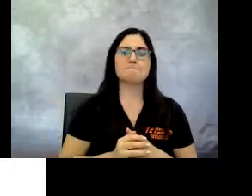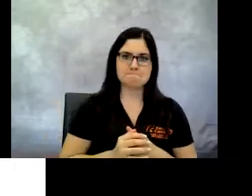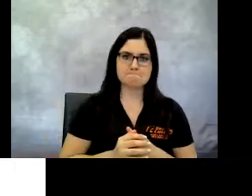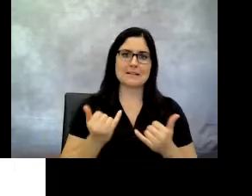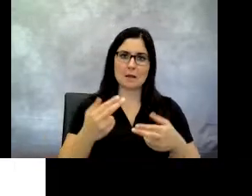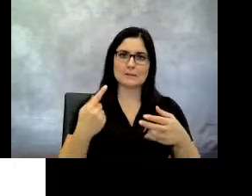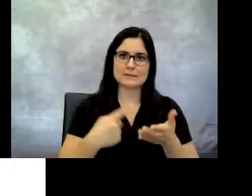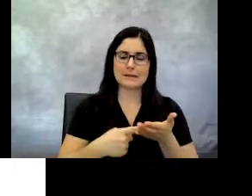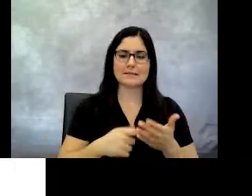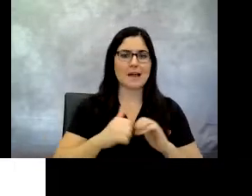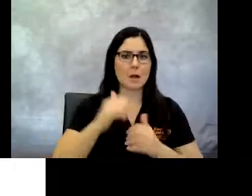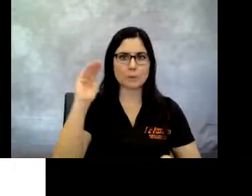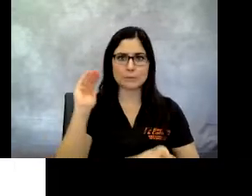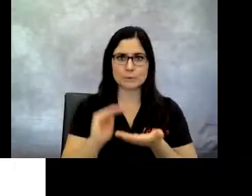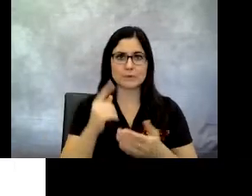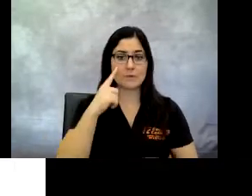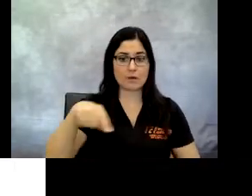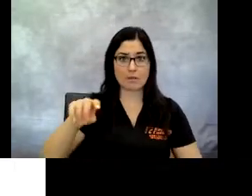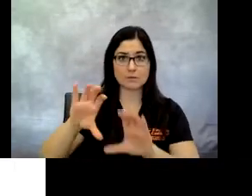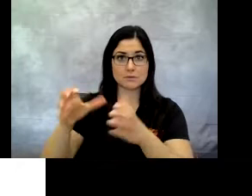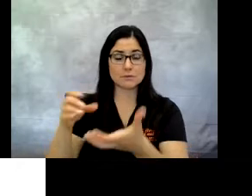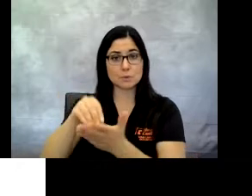How can we reduce it amongst the staff and faculty?